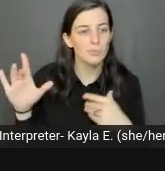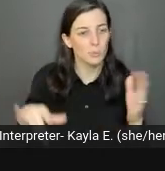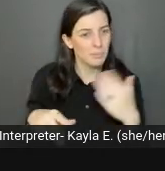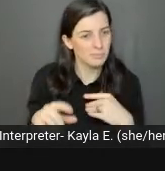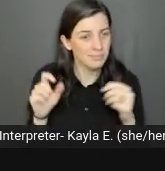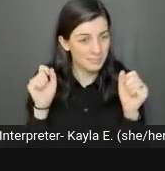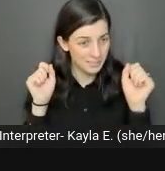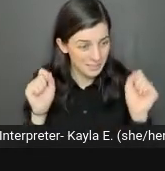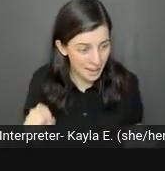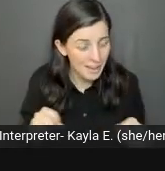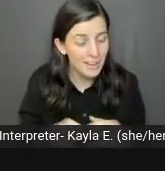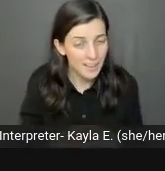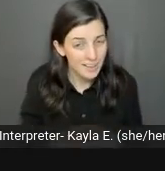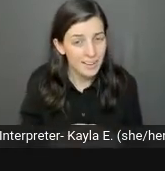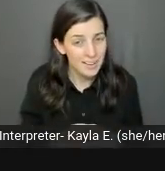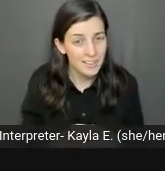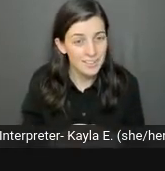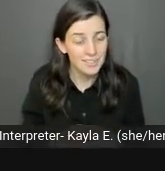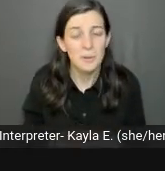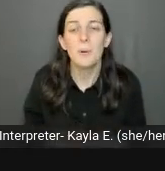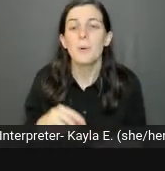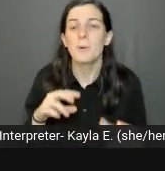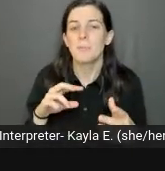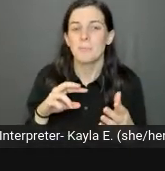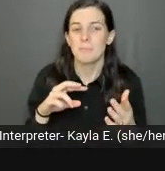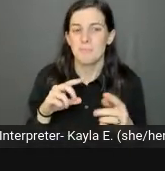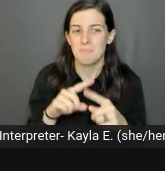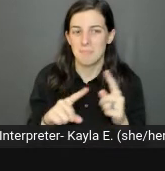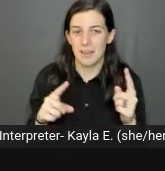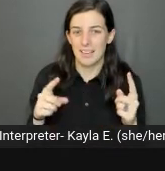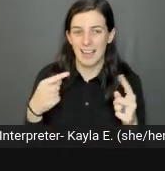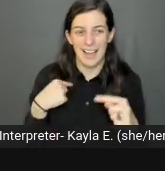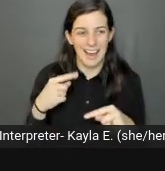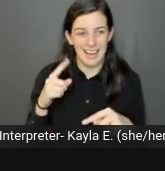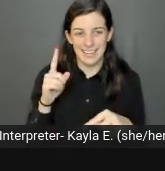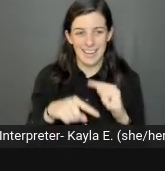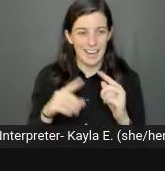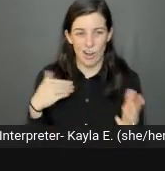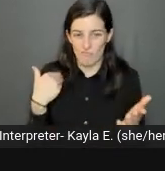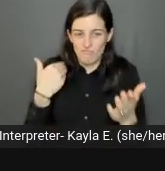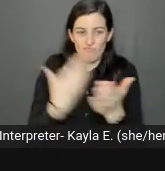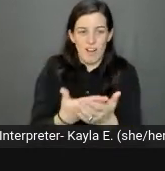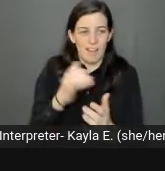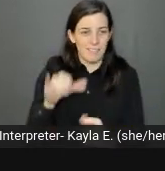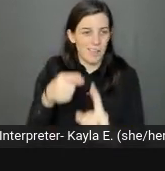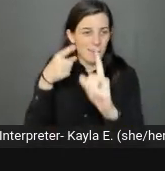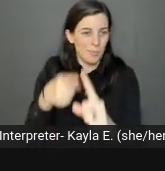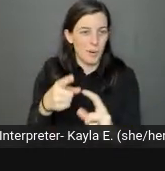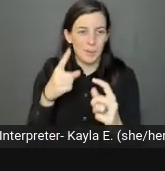as a Keyboard user, I wouldn't ever be here because I can't trigger the lightbox. Also for screen readers.